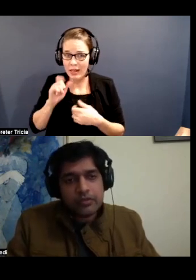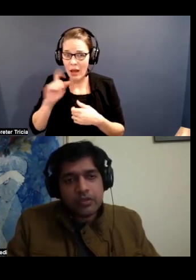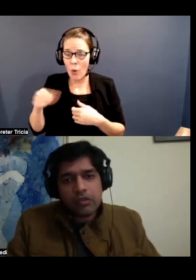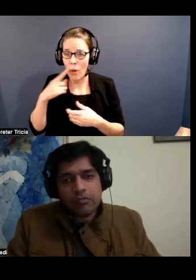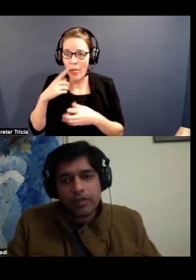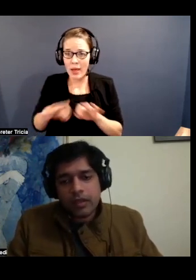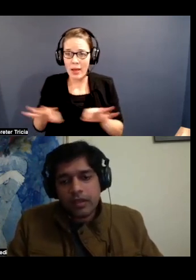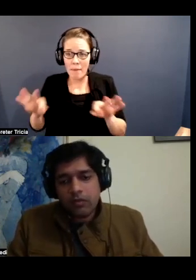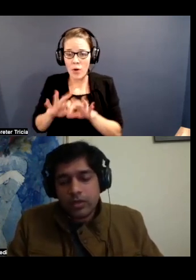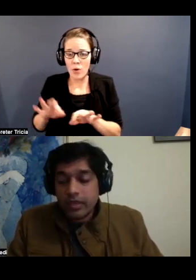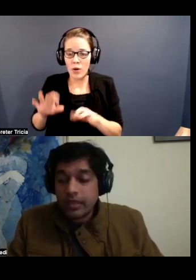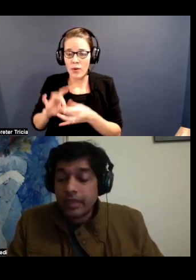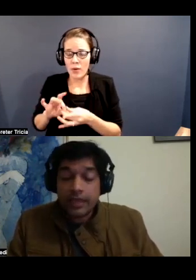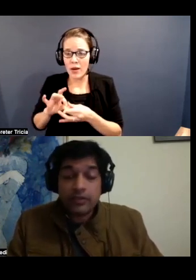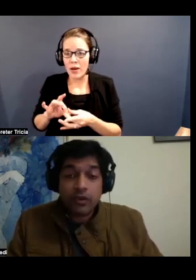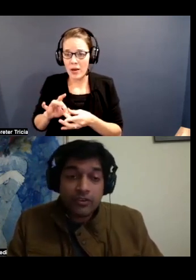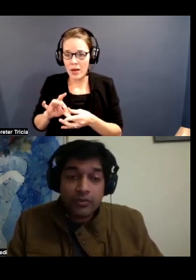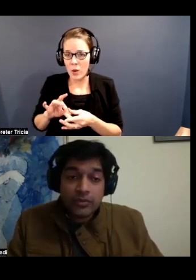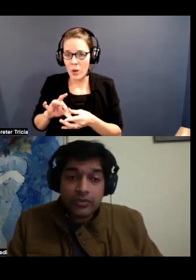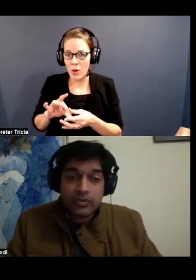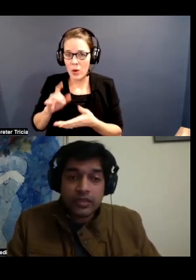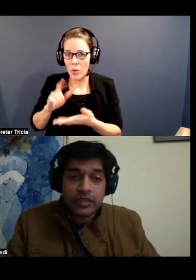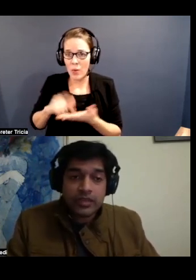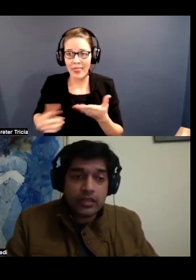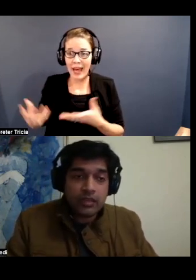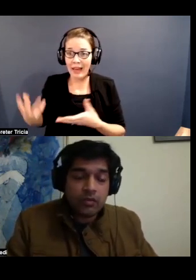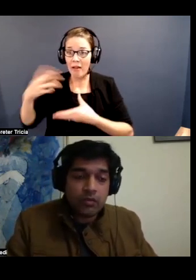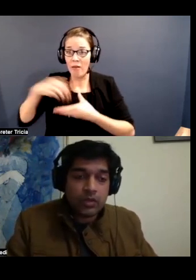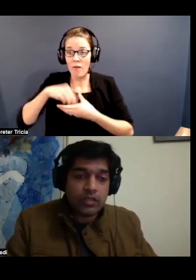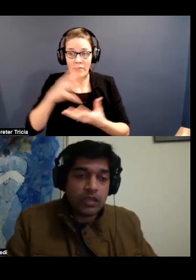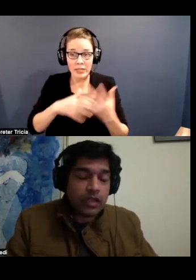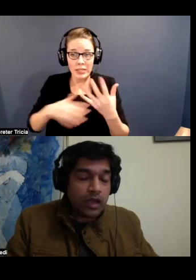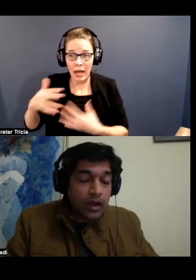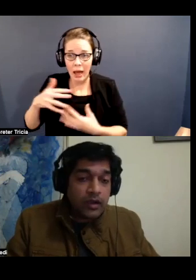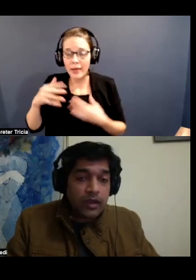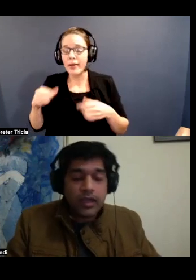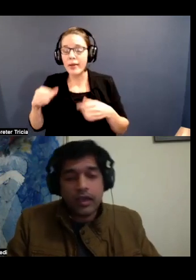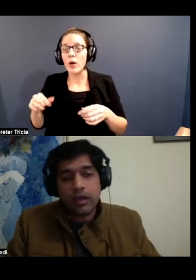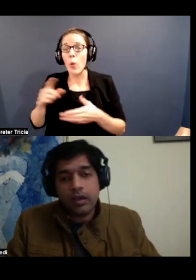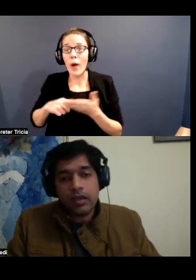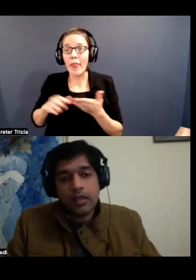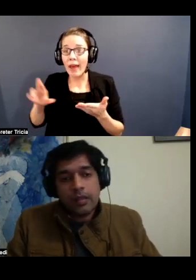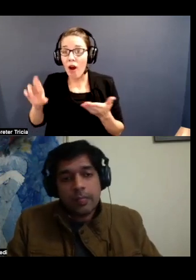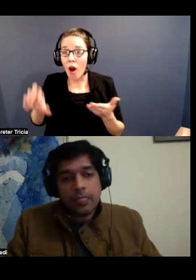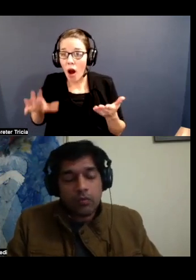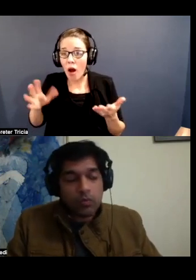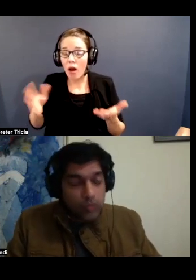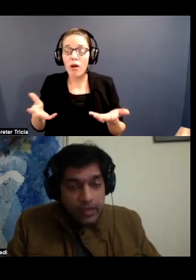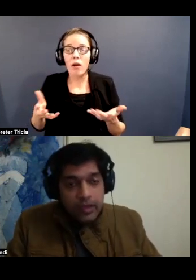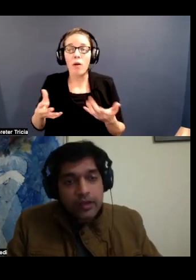of what they can contribute to the society, what they are, who they are,